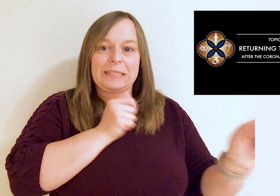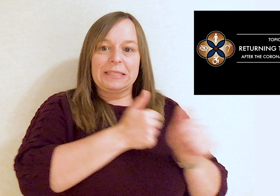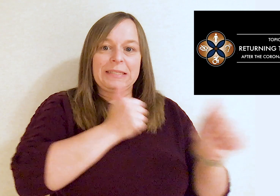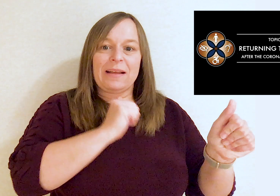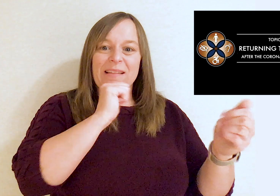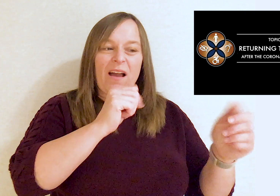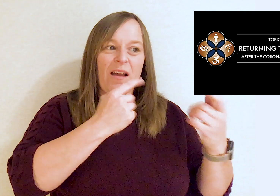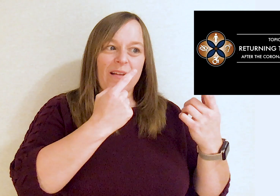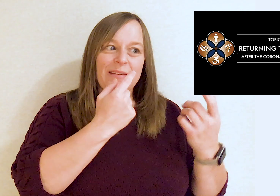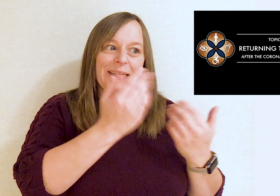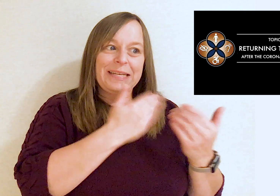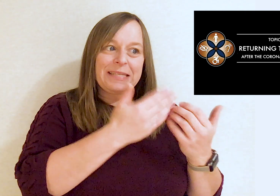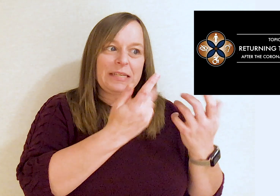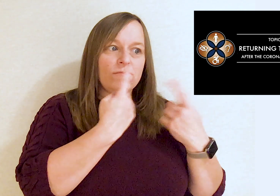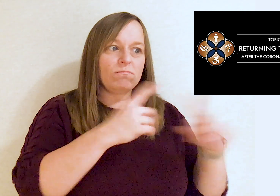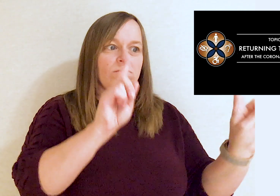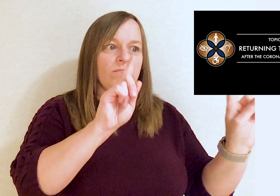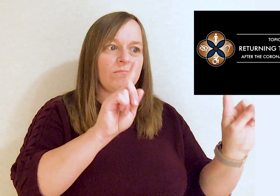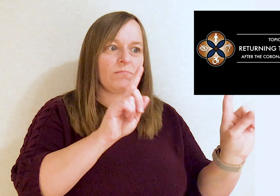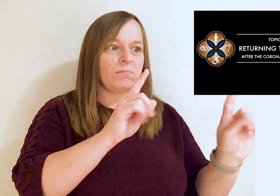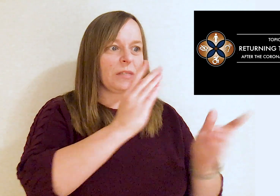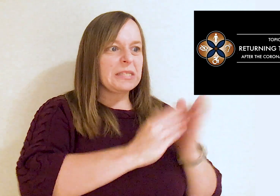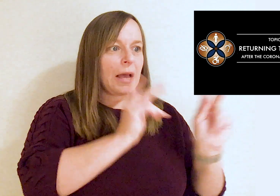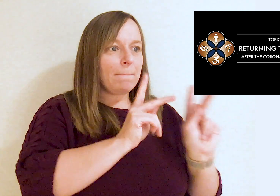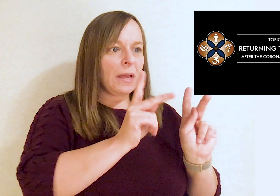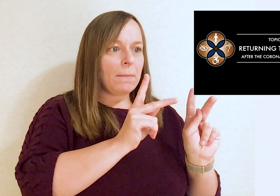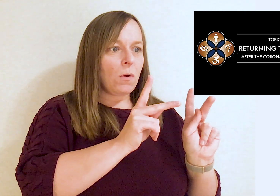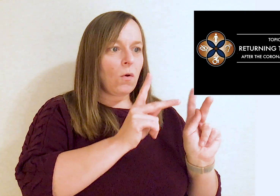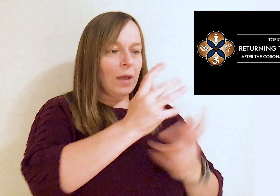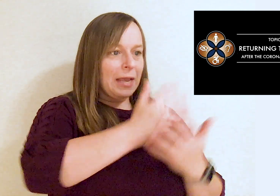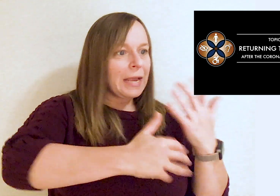that's easy to accomplish. If you've got somebody who is interacting